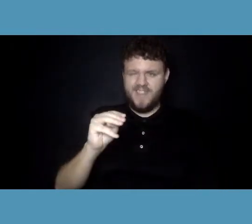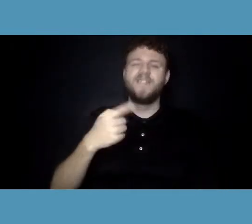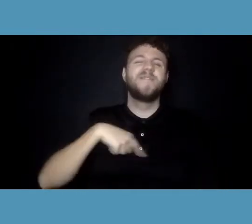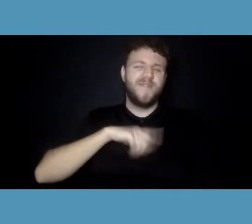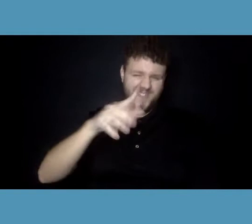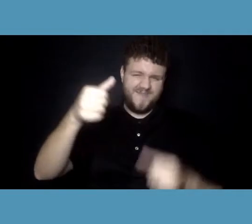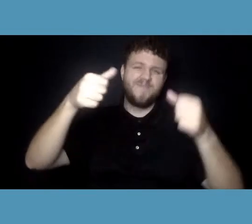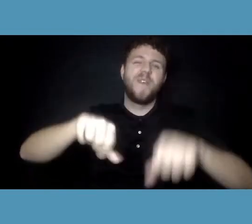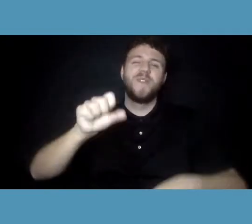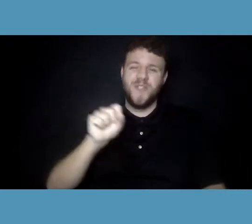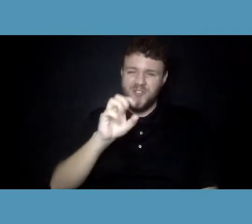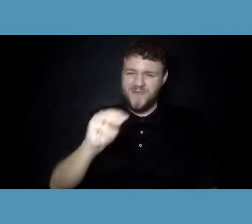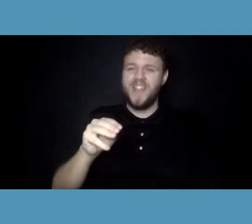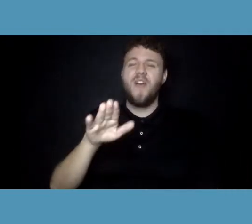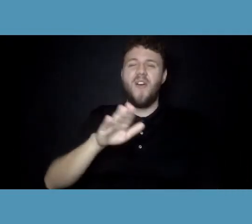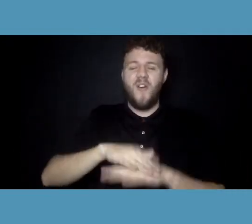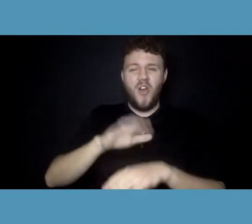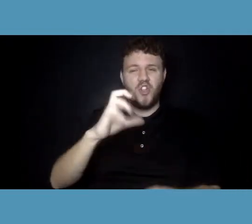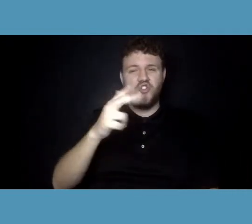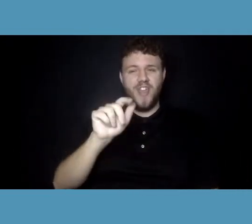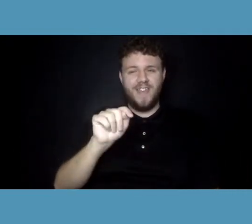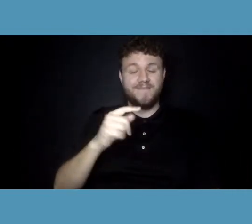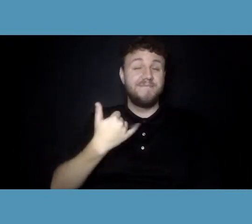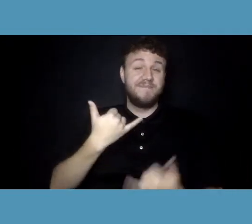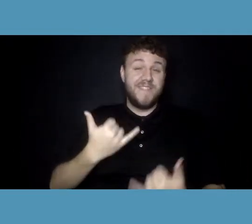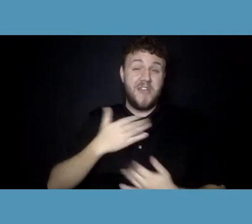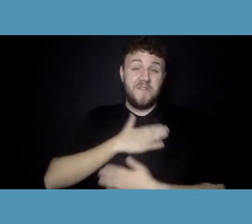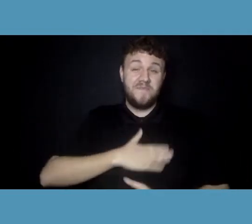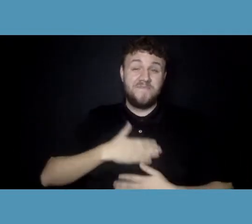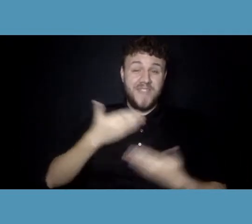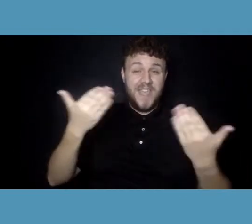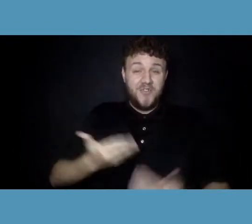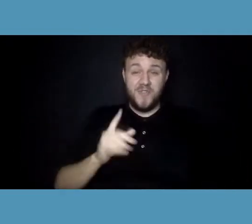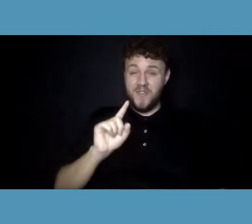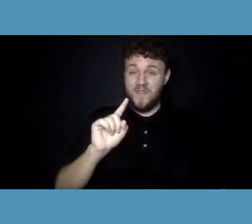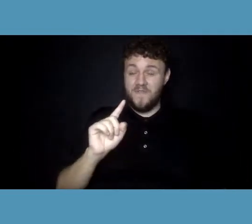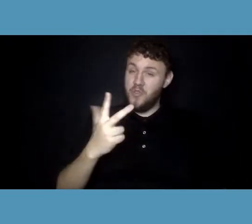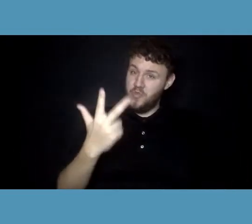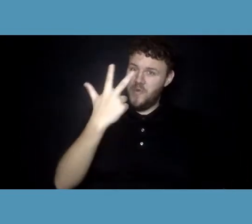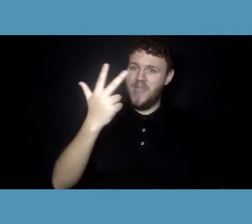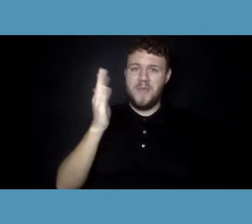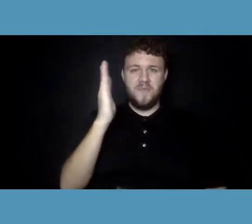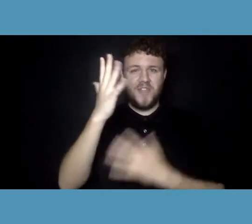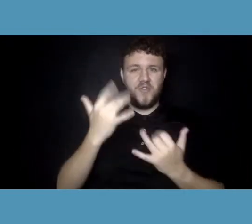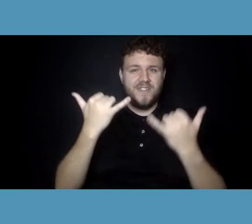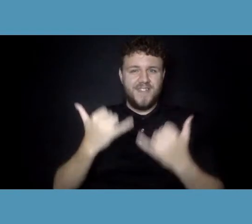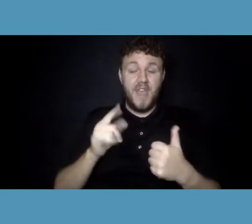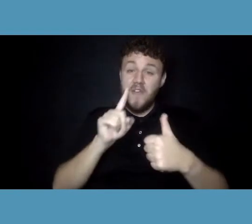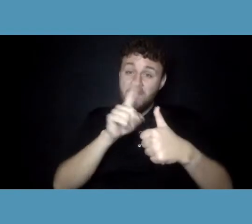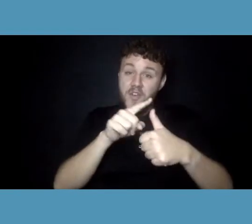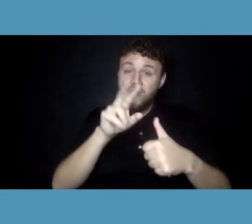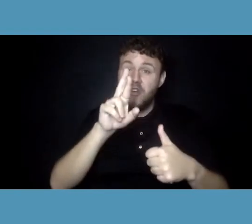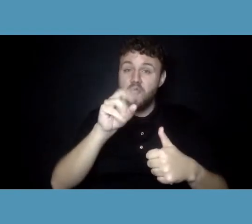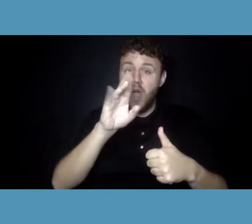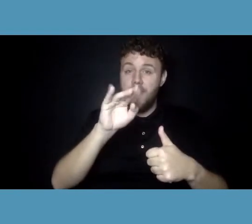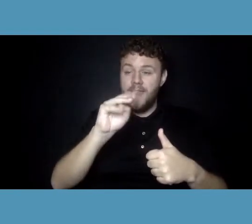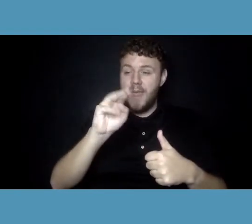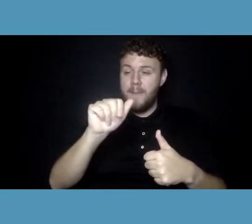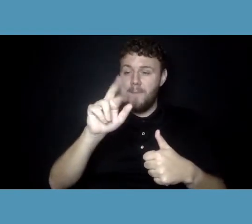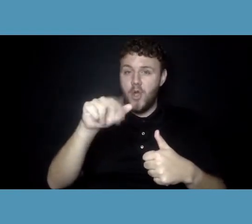chat. Now it is my pleasure to introduce today's panelists. First Robin Marquis, the accessibility